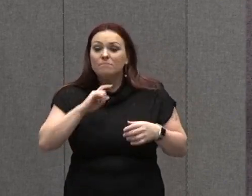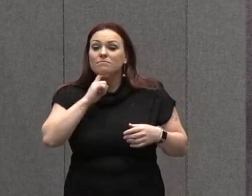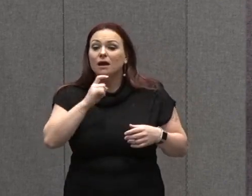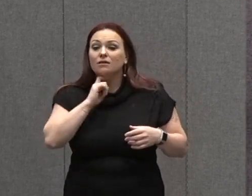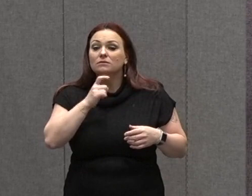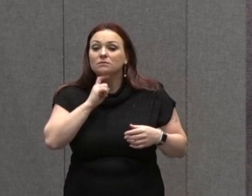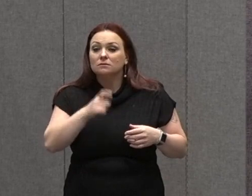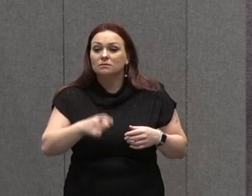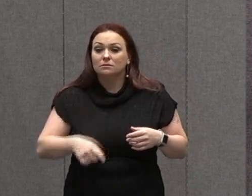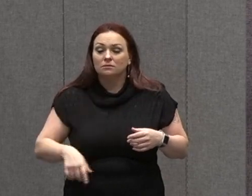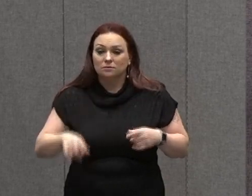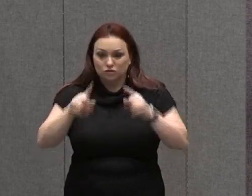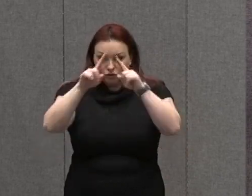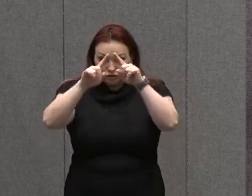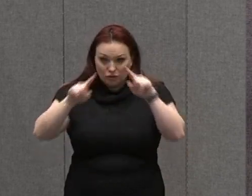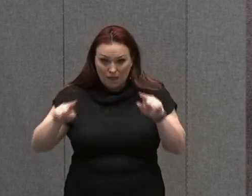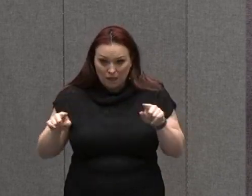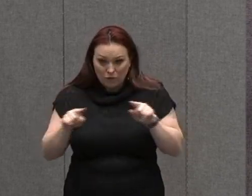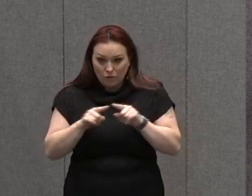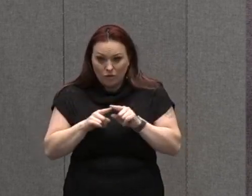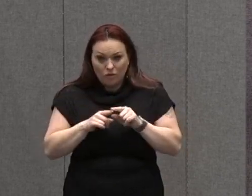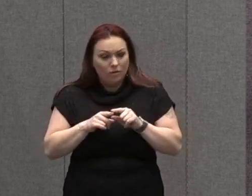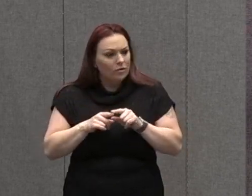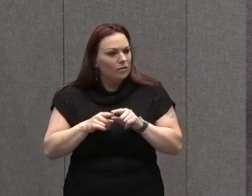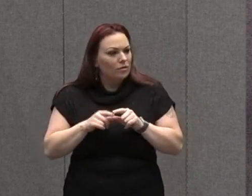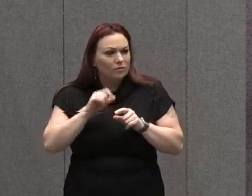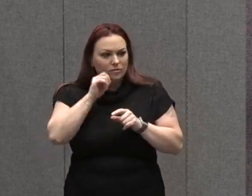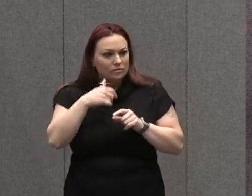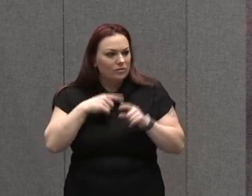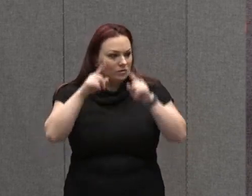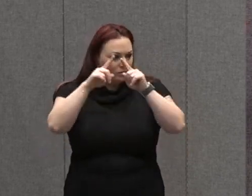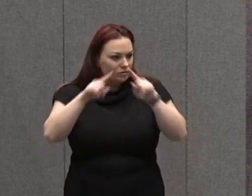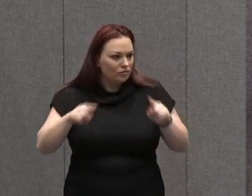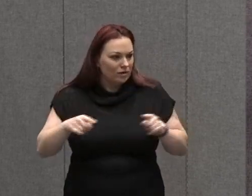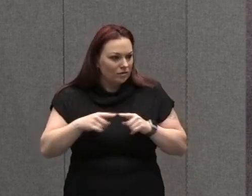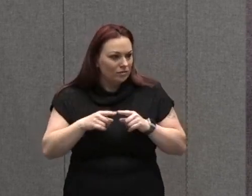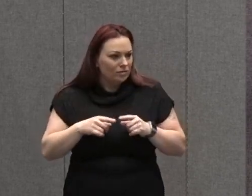Metal! We have the triangle, oh we don't have a triangle now but-- We do. - Do we?